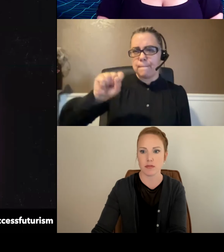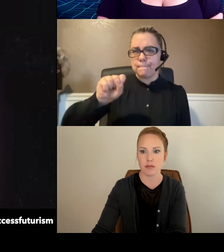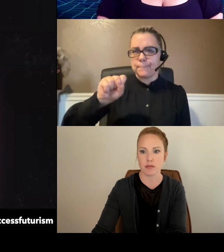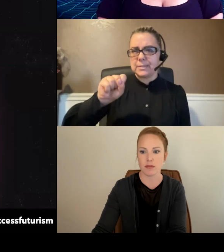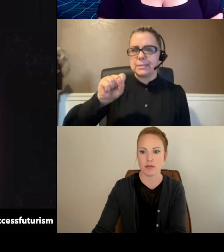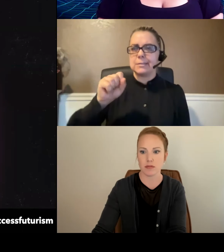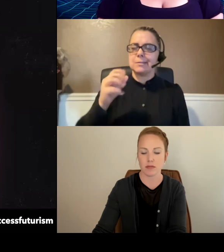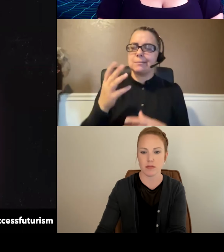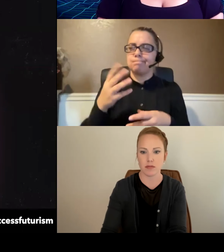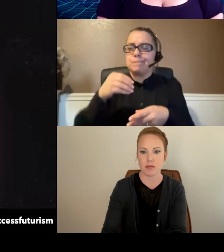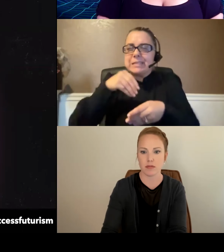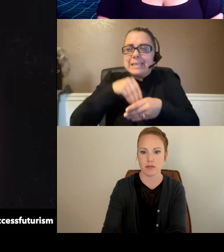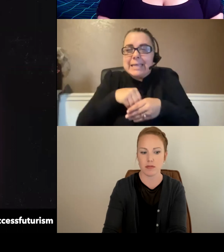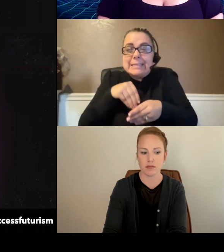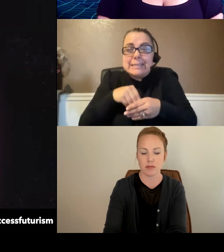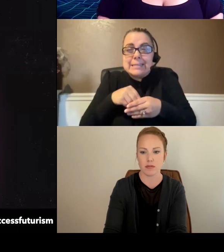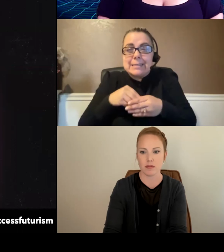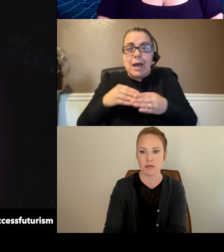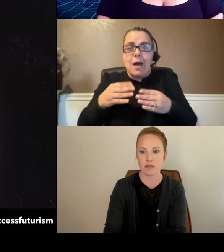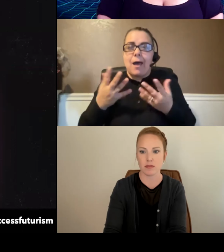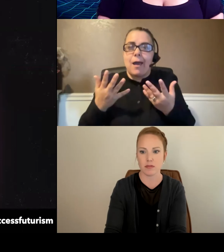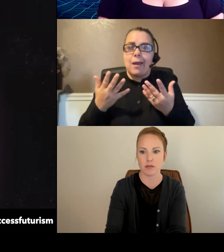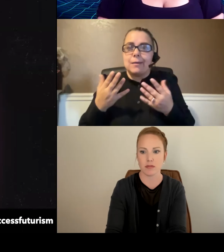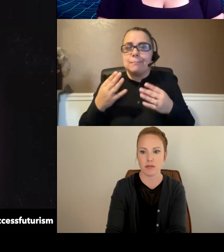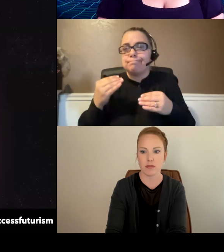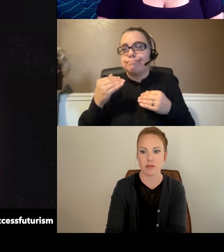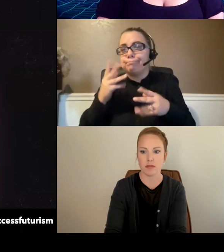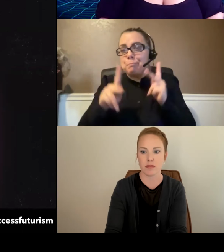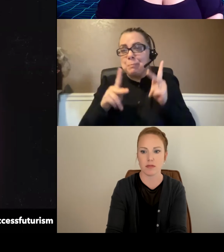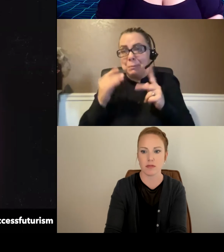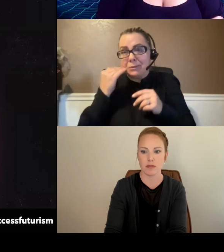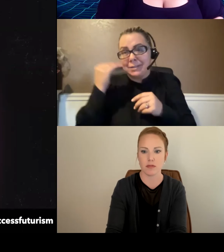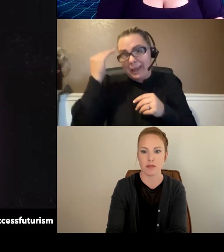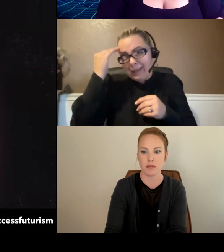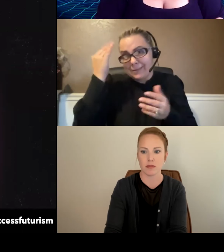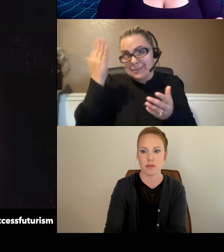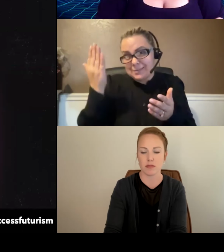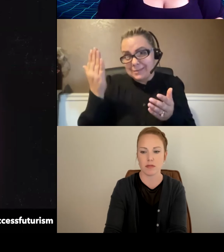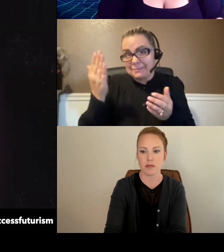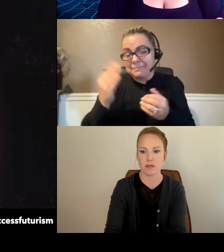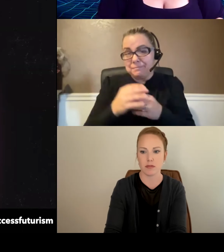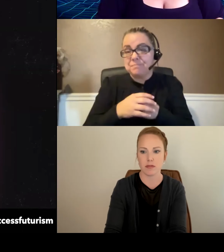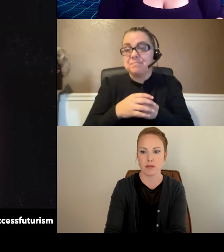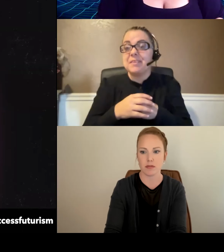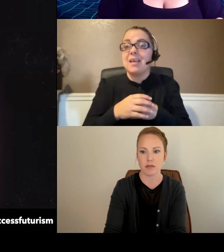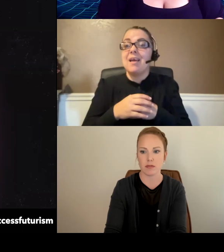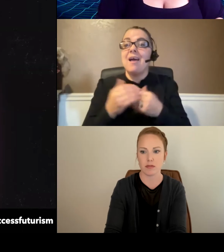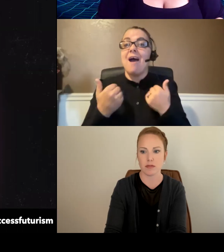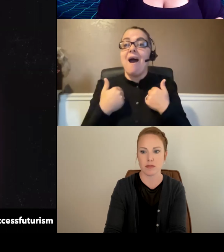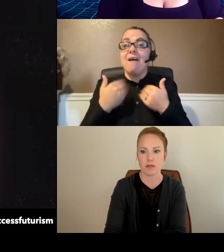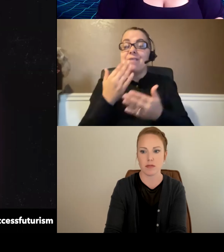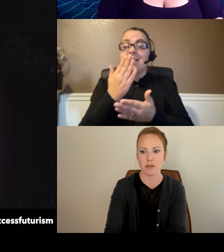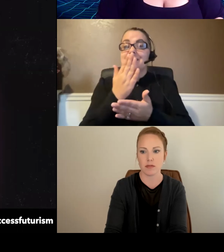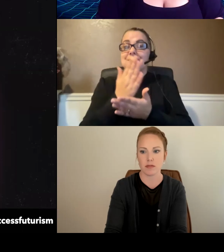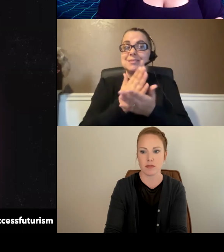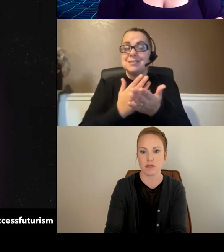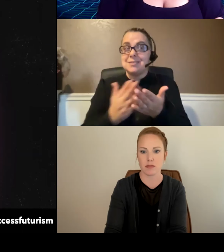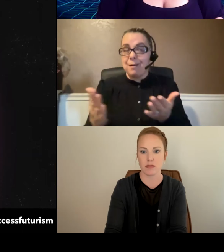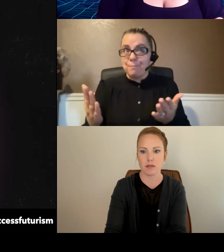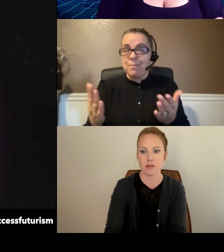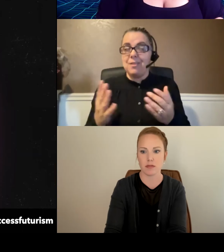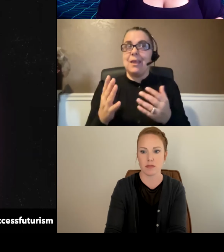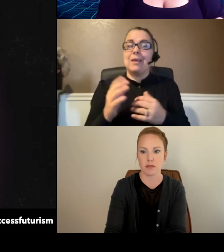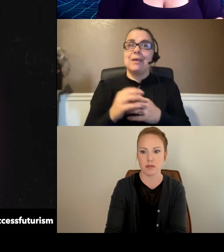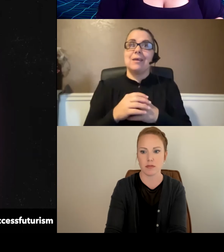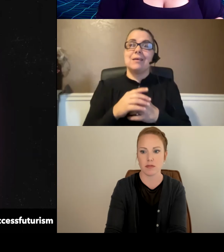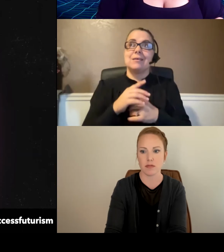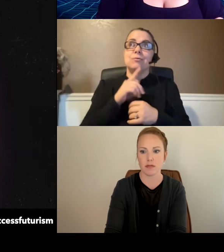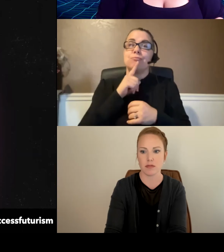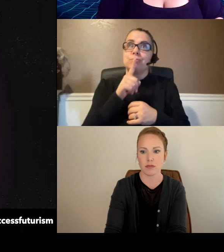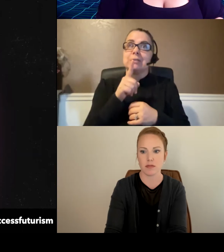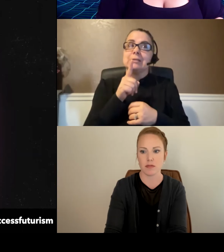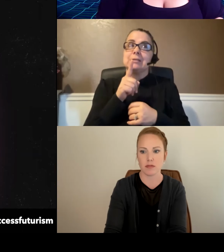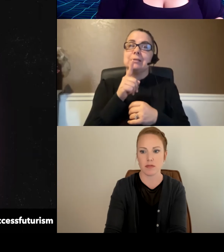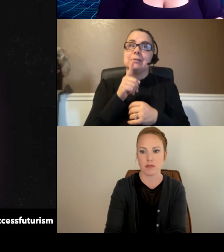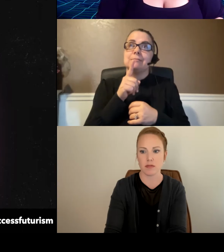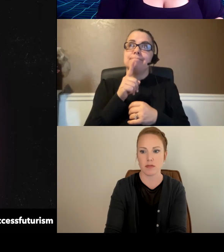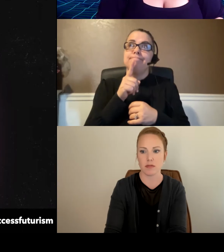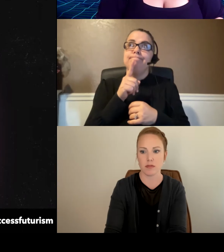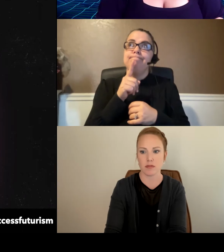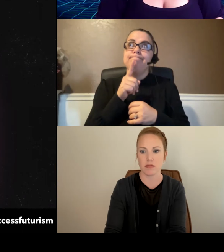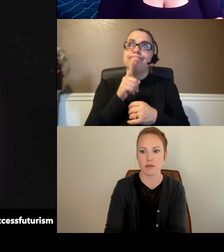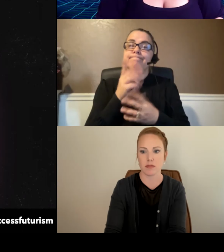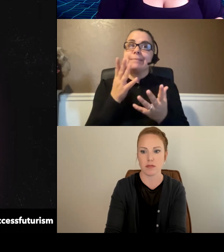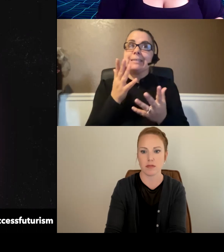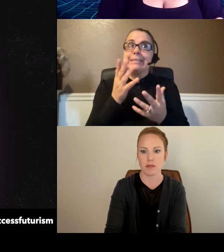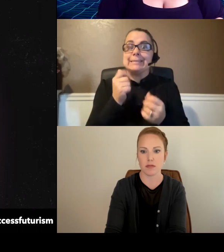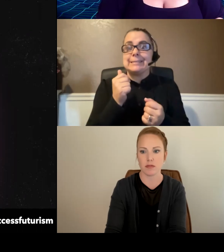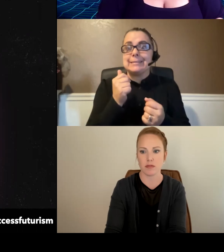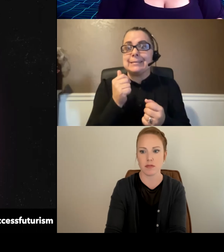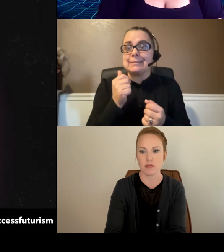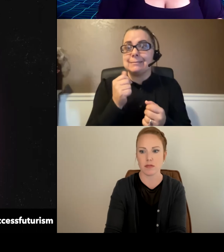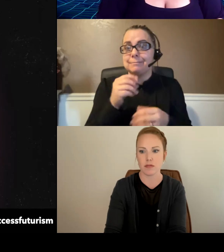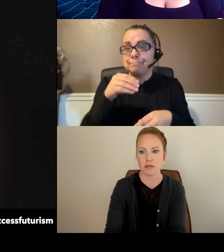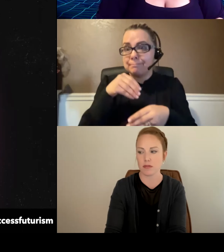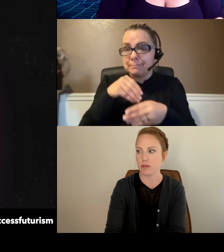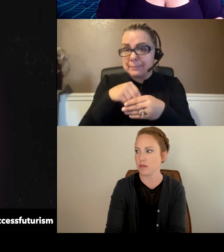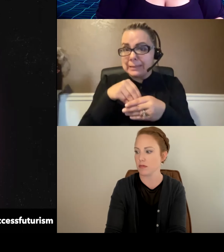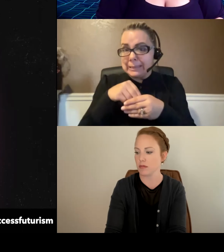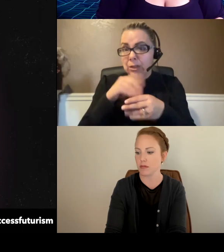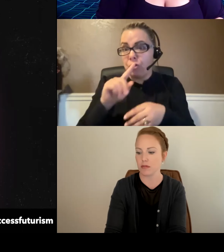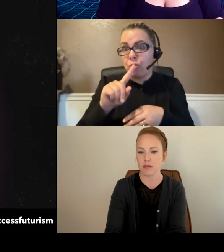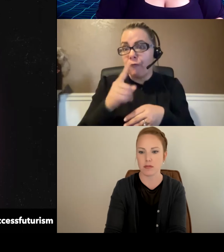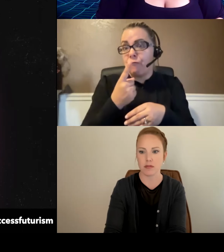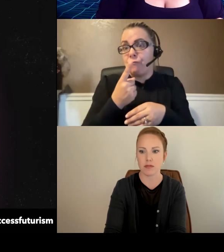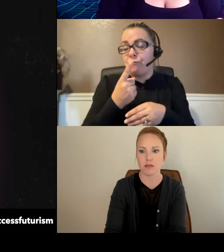inside of people's heads. That is something that really is in the research stage. There are certain